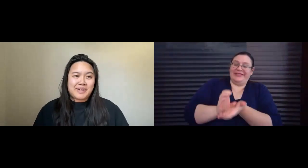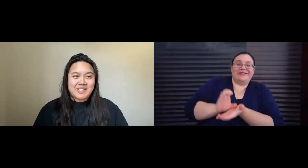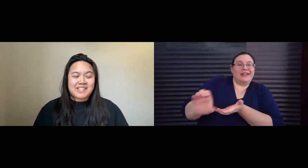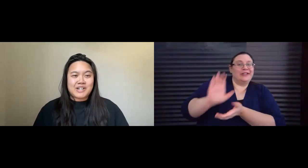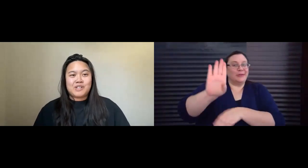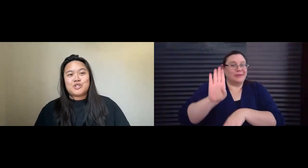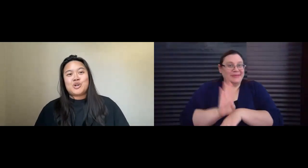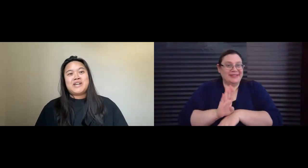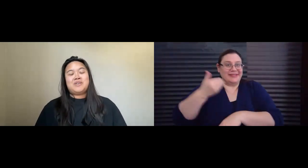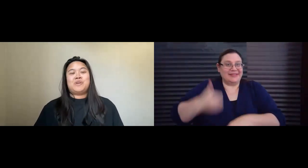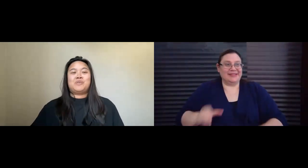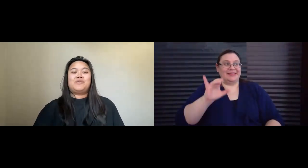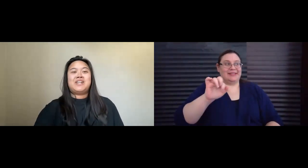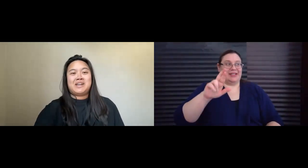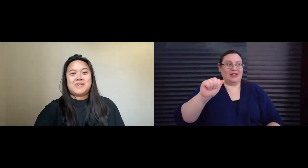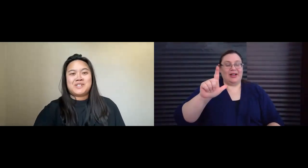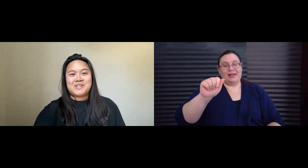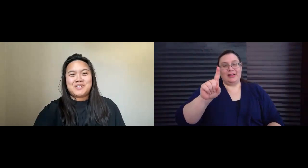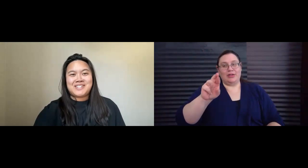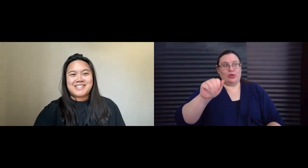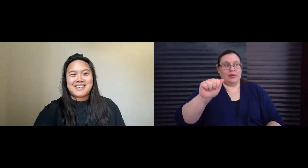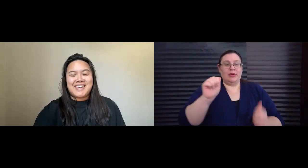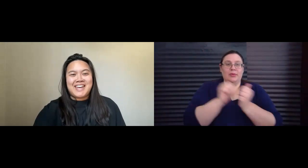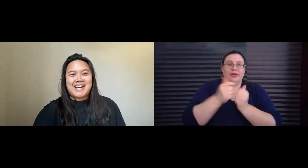My name is Ciara Ladroma with Griffin Hammis Associates.